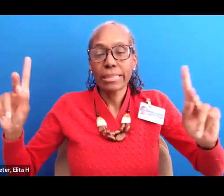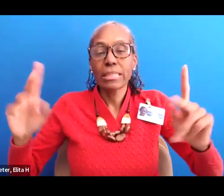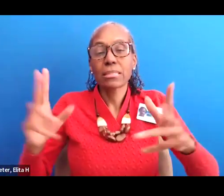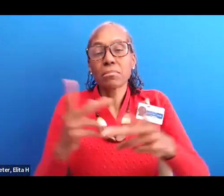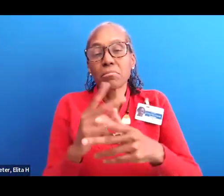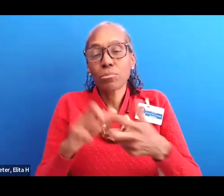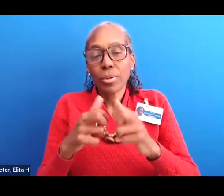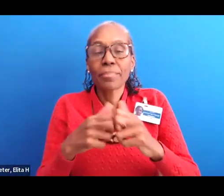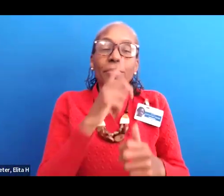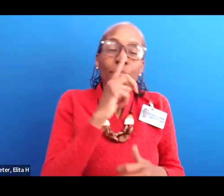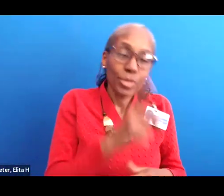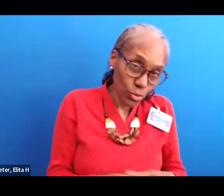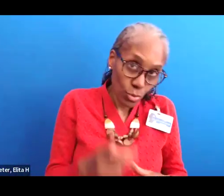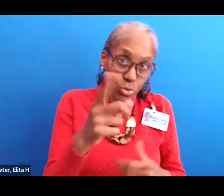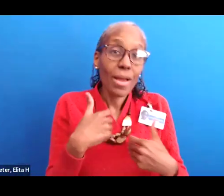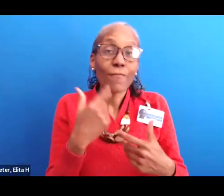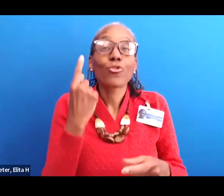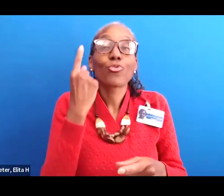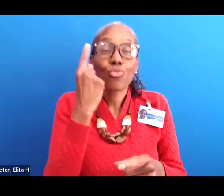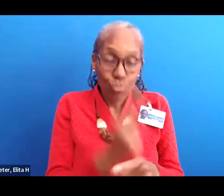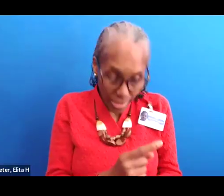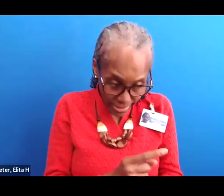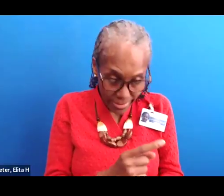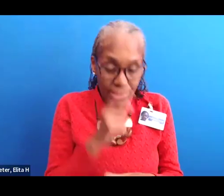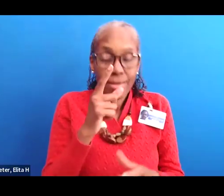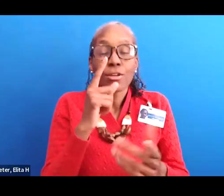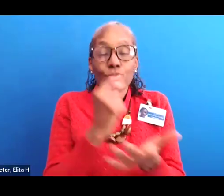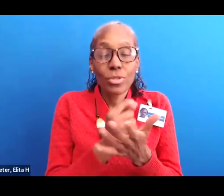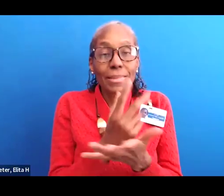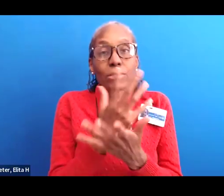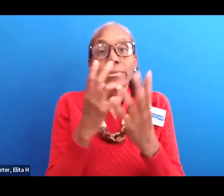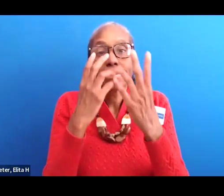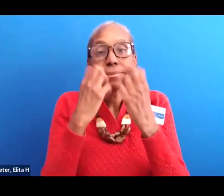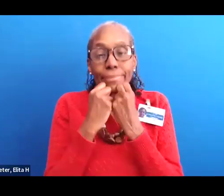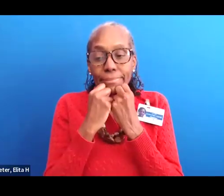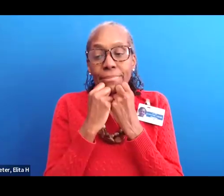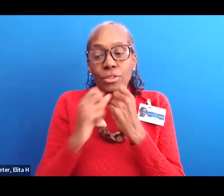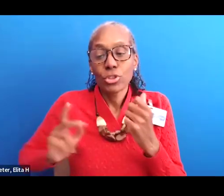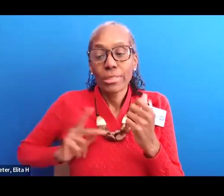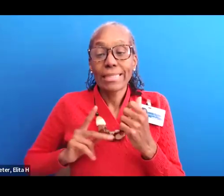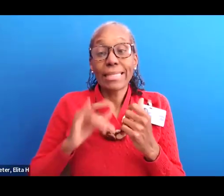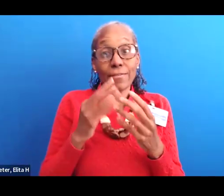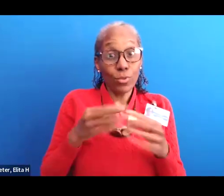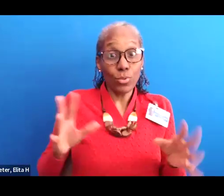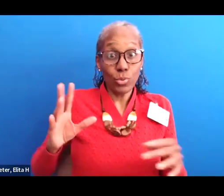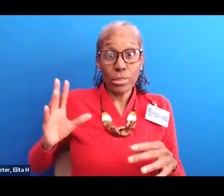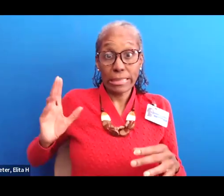the right treatment that you save your kidneys because if you lose a kidney, that's pretty bad.